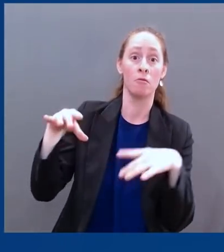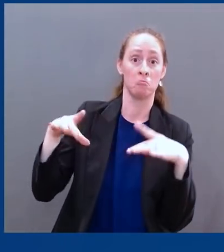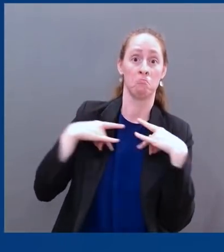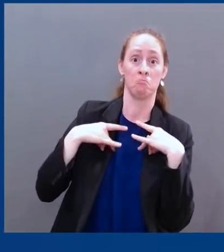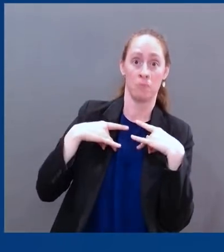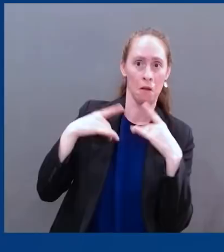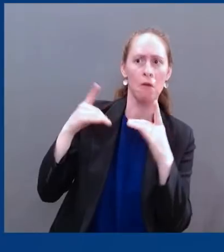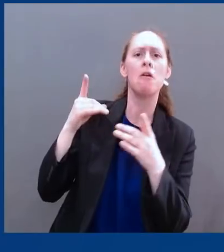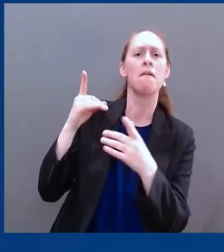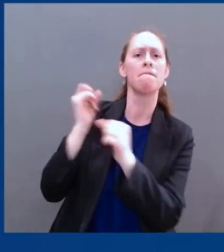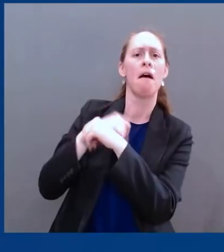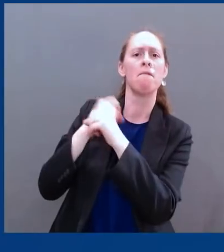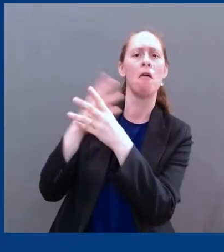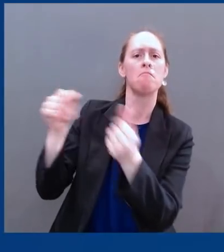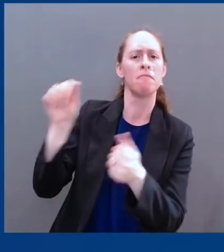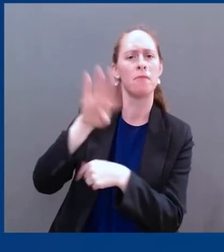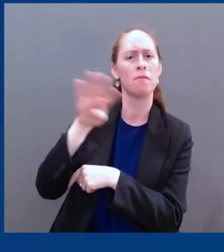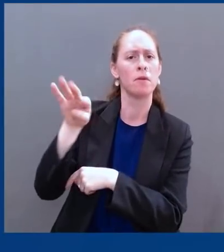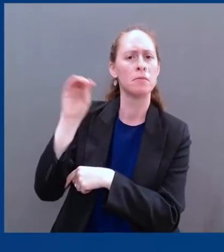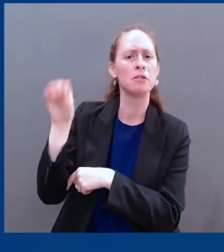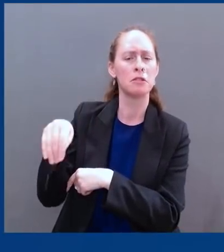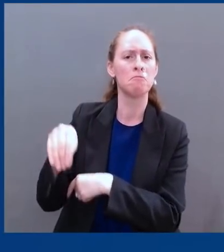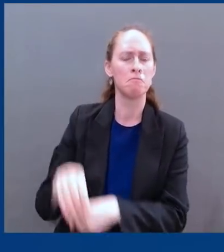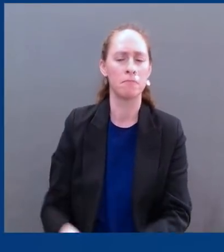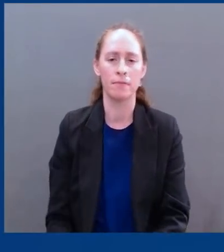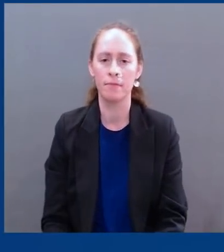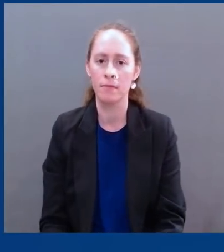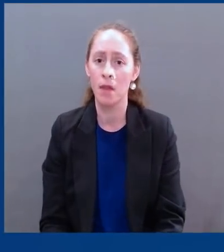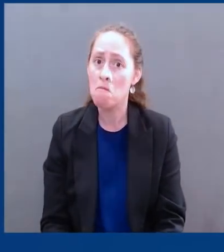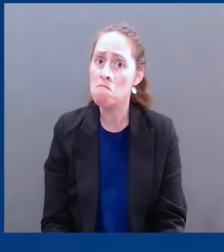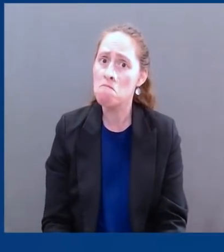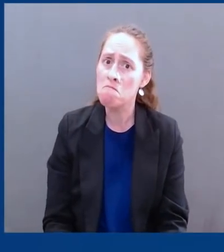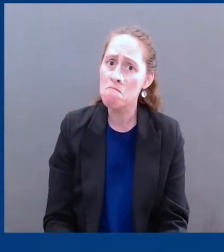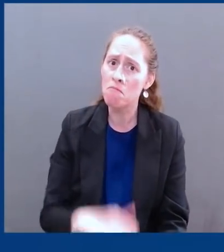but in the era of Omicron, this is actually quite comparable